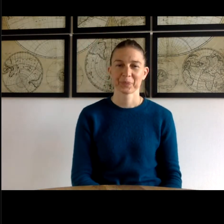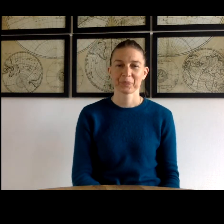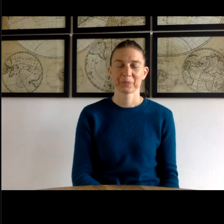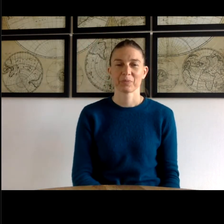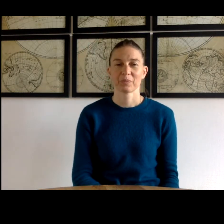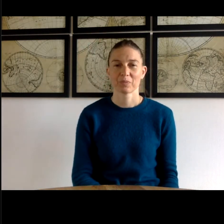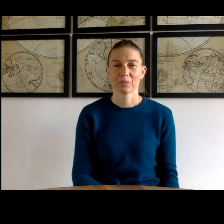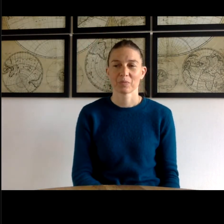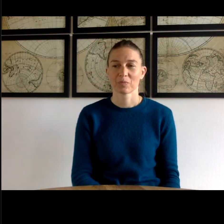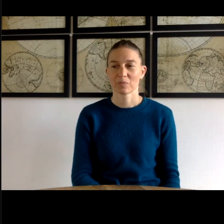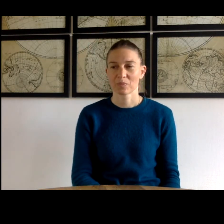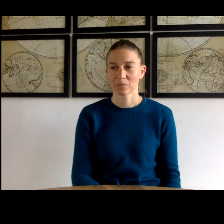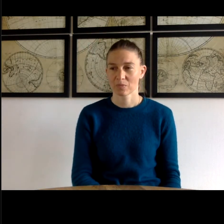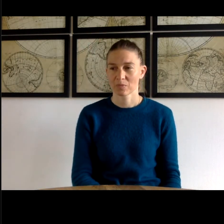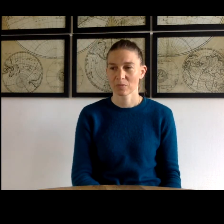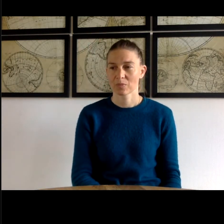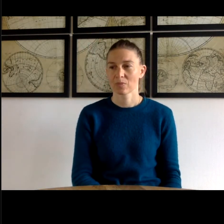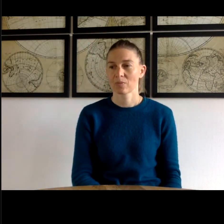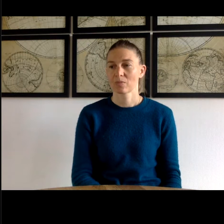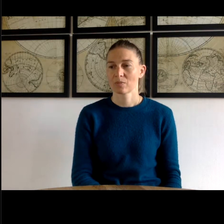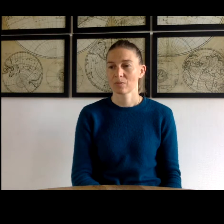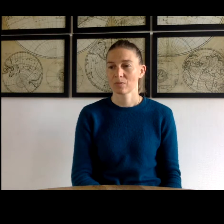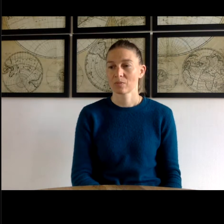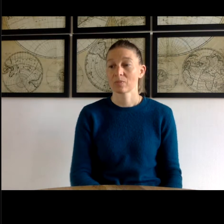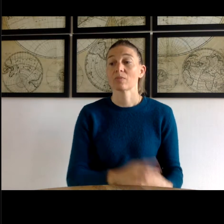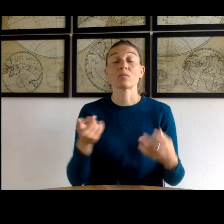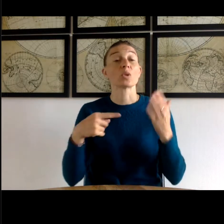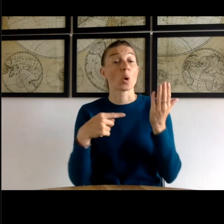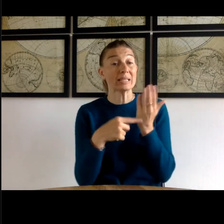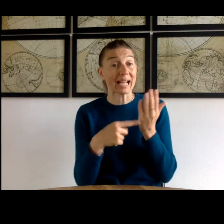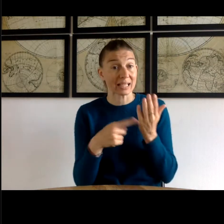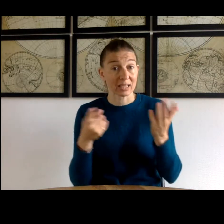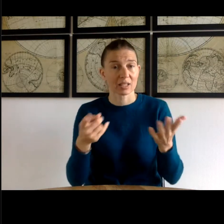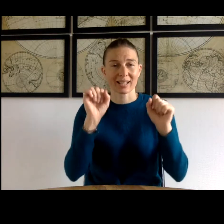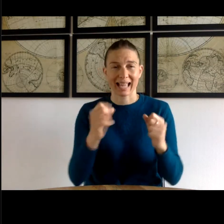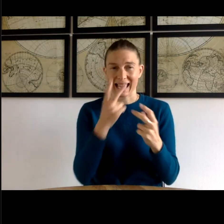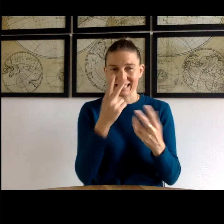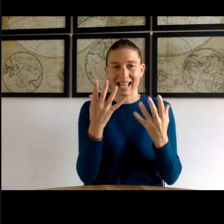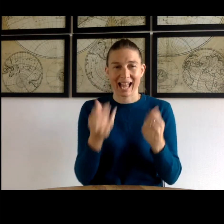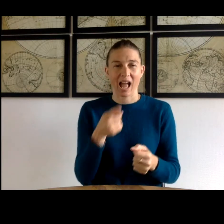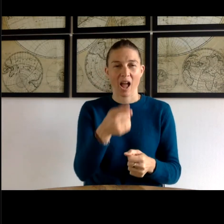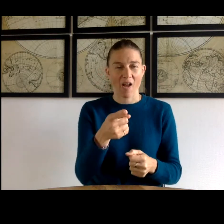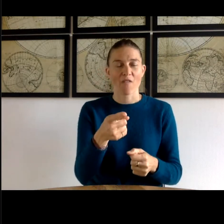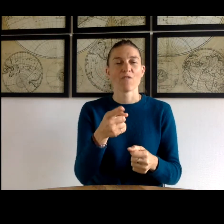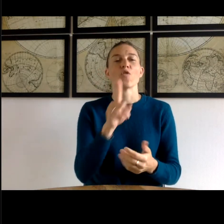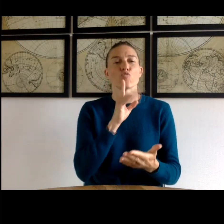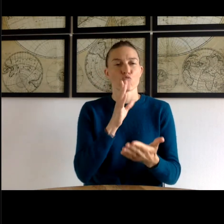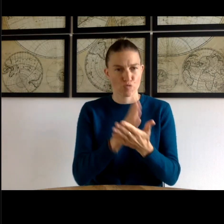There is international sign language interpretation,